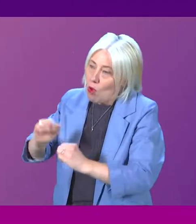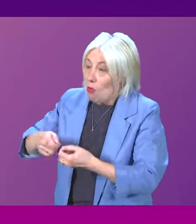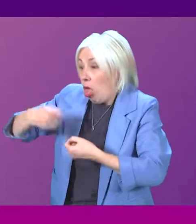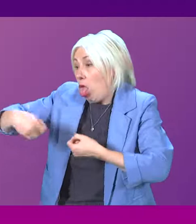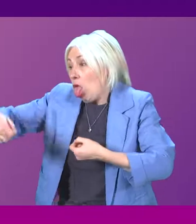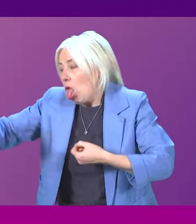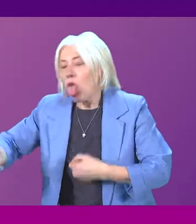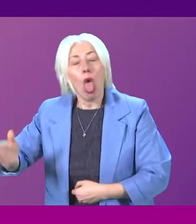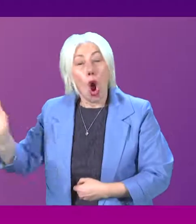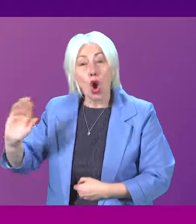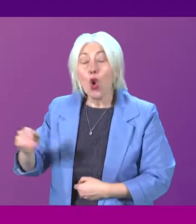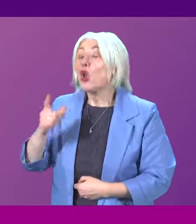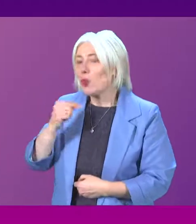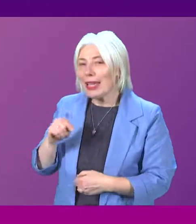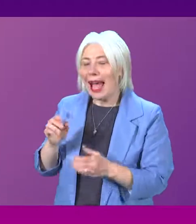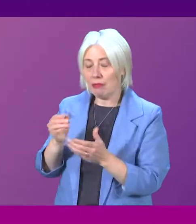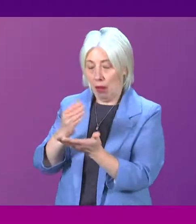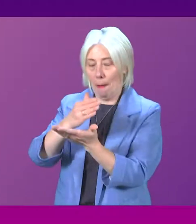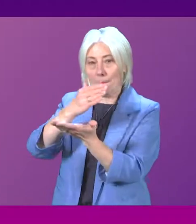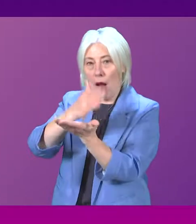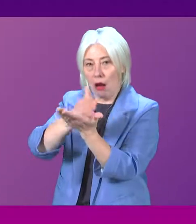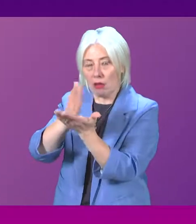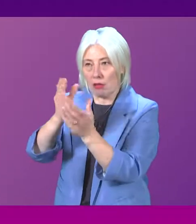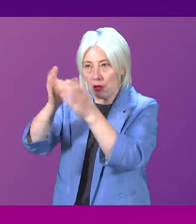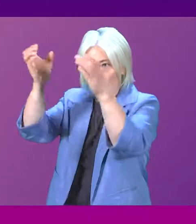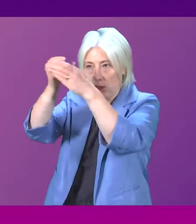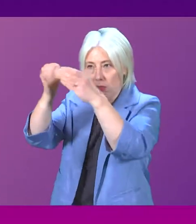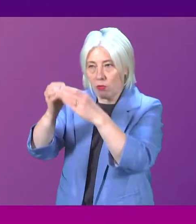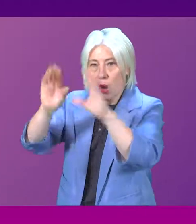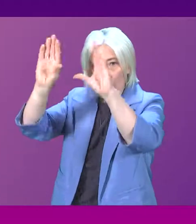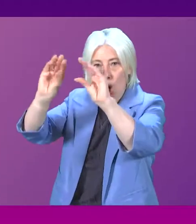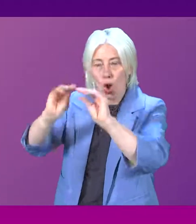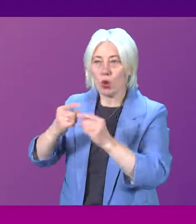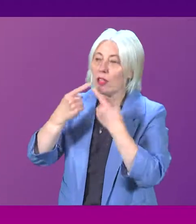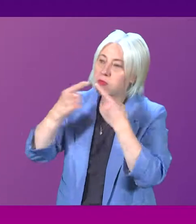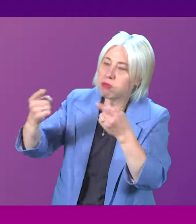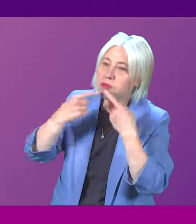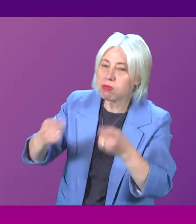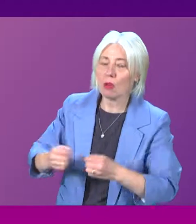Again, I think that Mr Cole-Hamilton’s points are valid ones; the operation of the inquiry